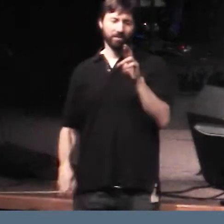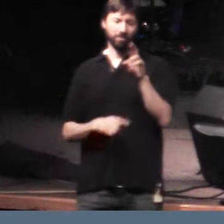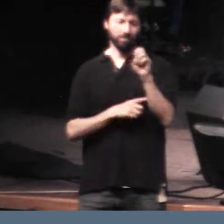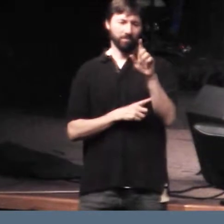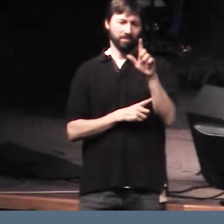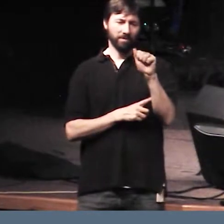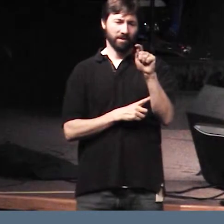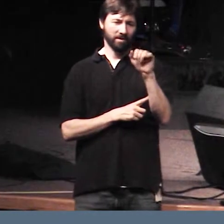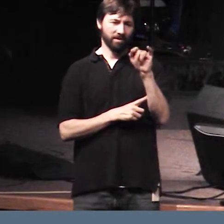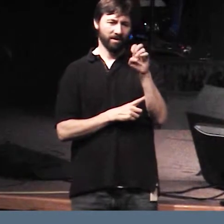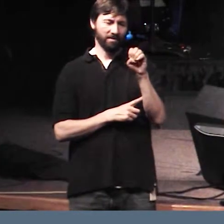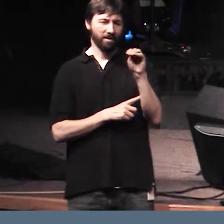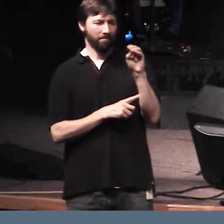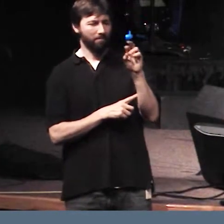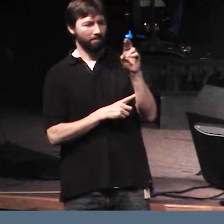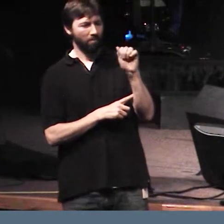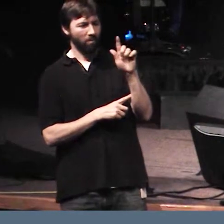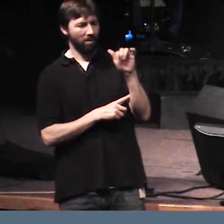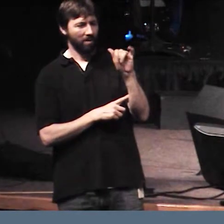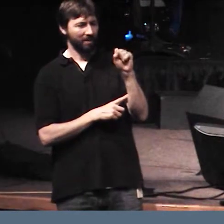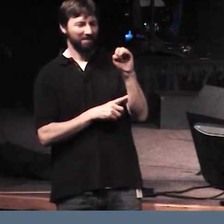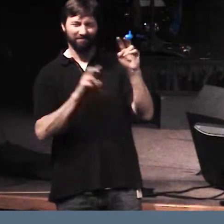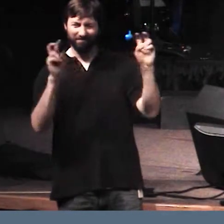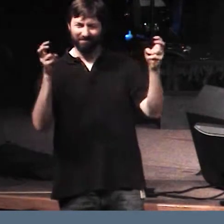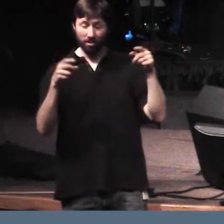they just did what ever they want and it was during times like that